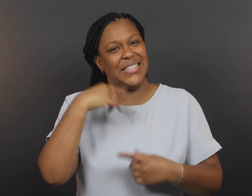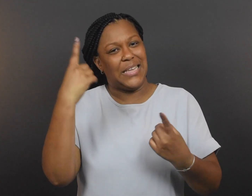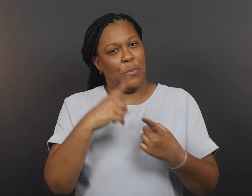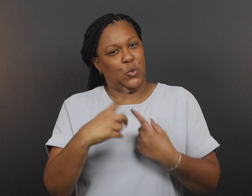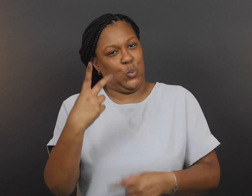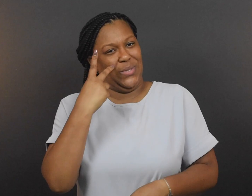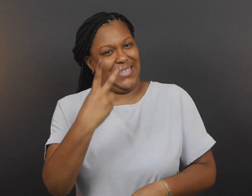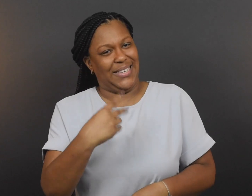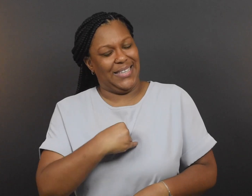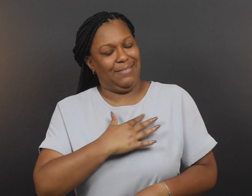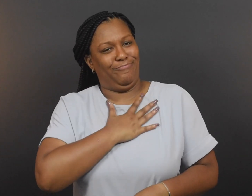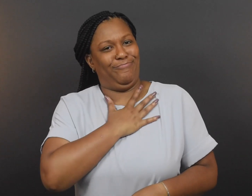“It’s really something to see.”